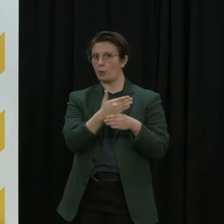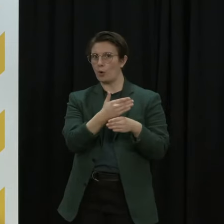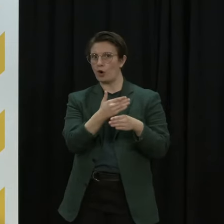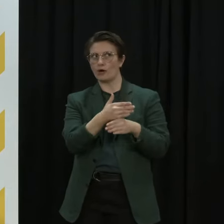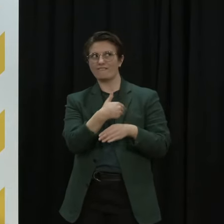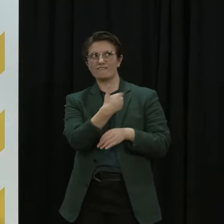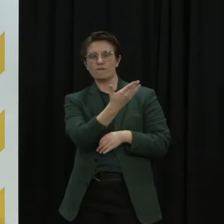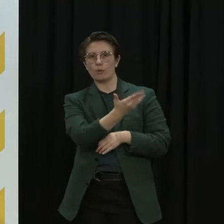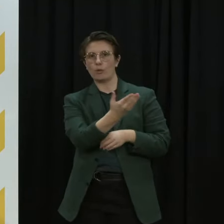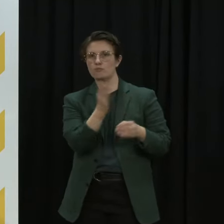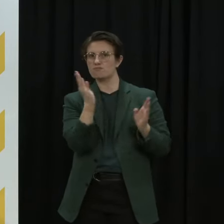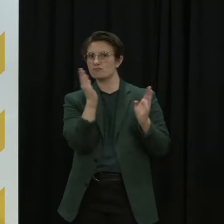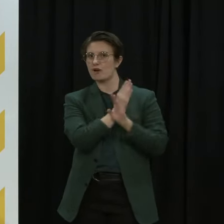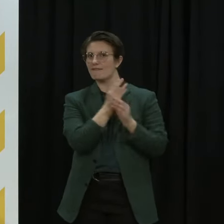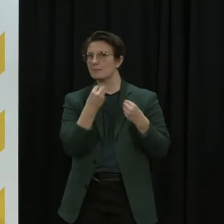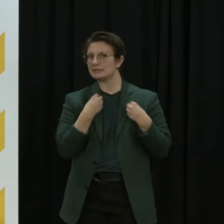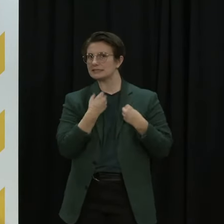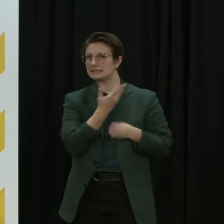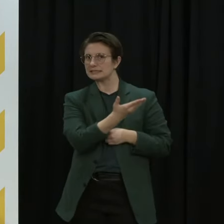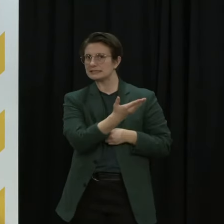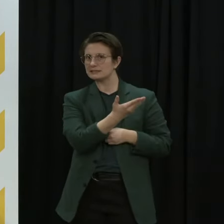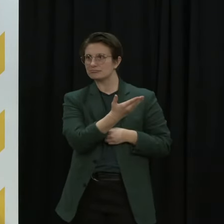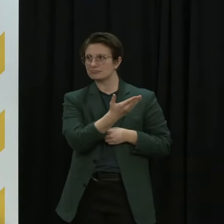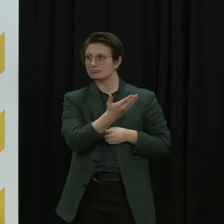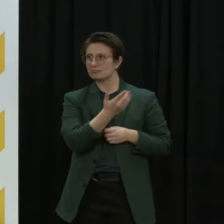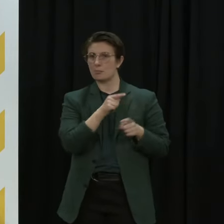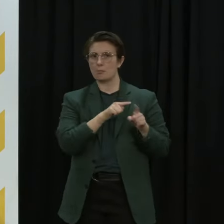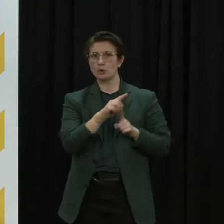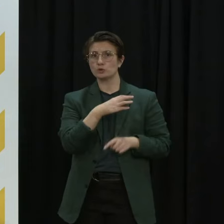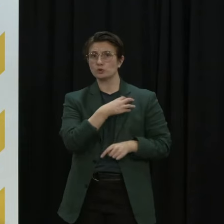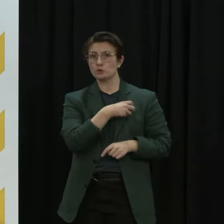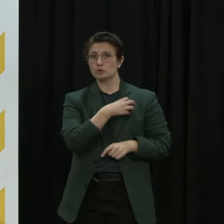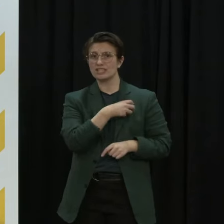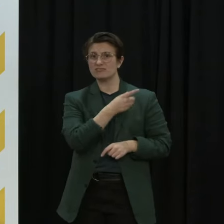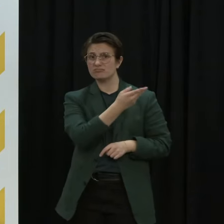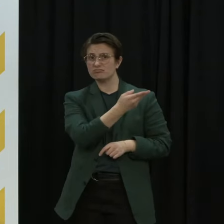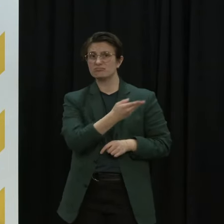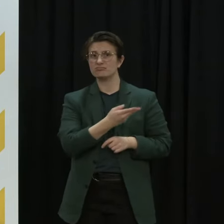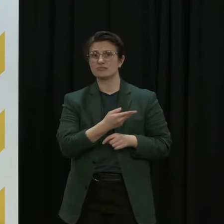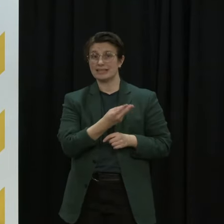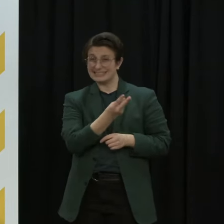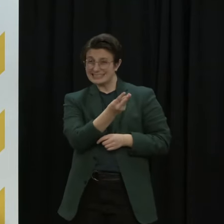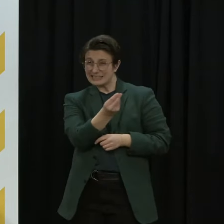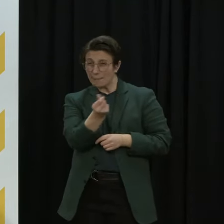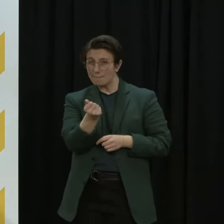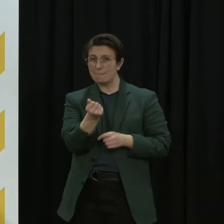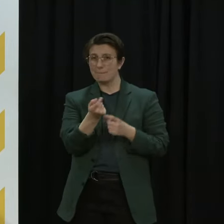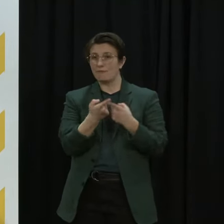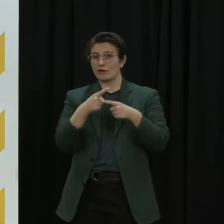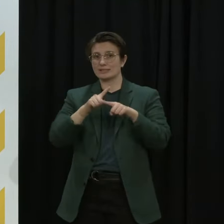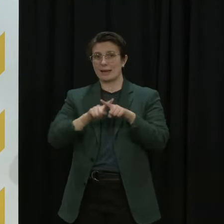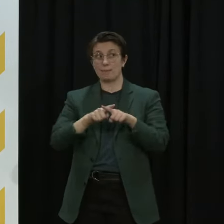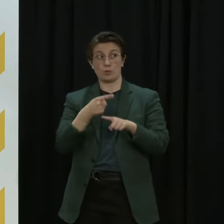technicians are employed by